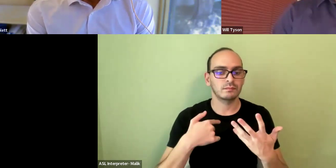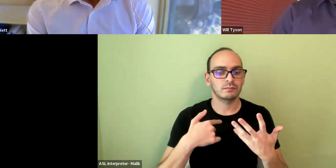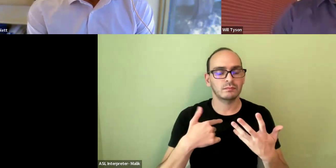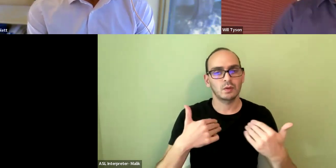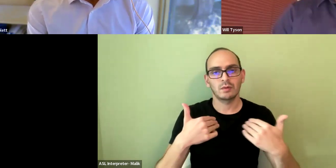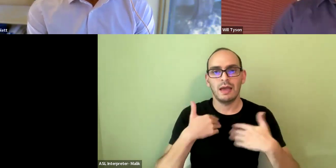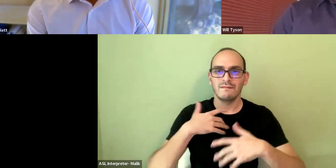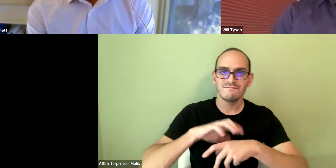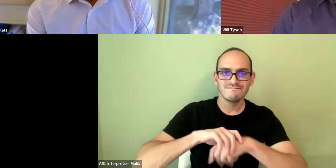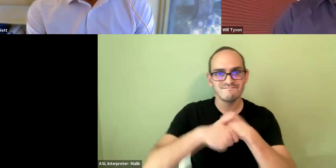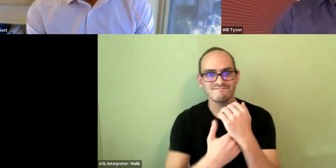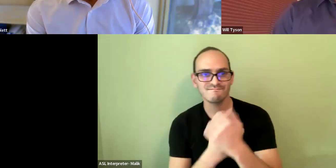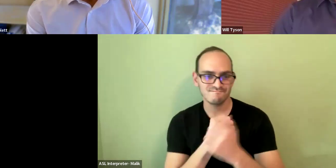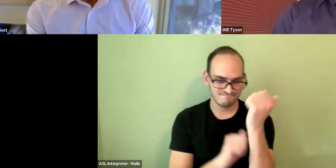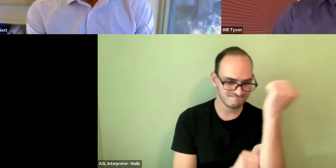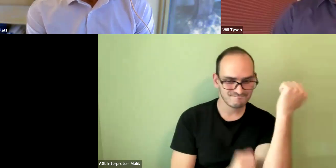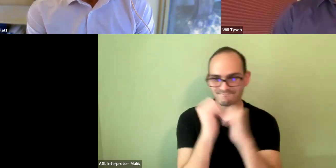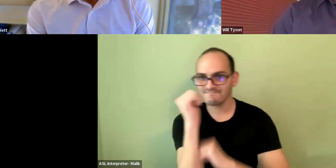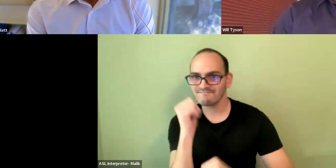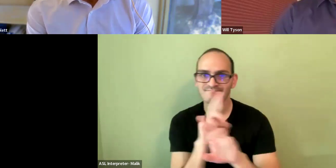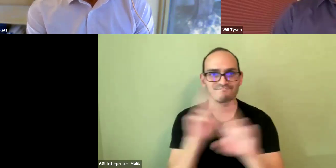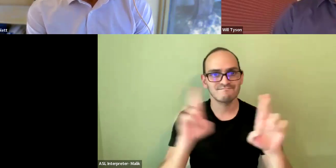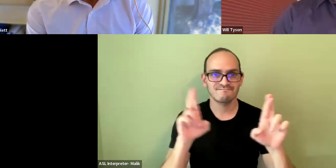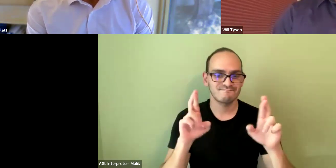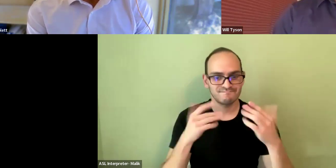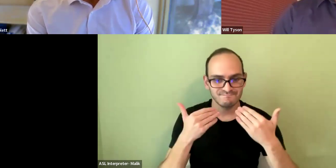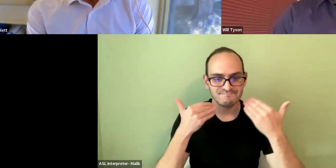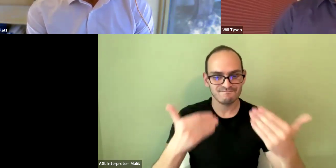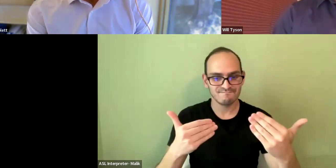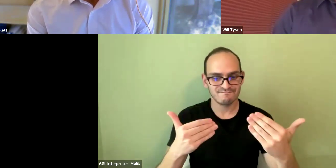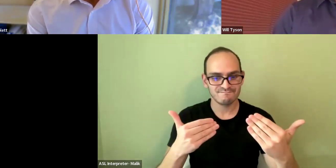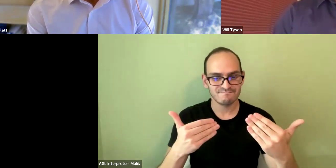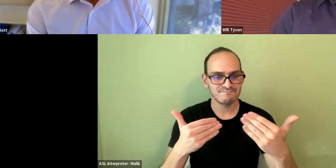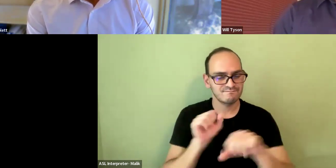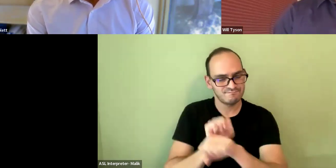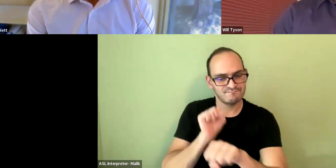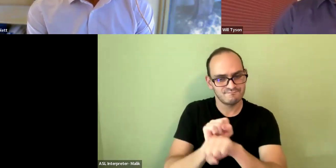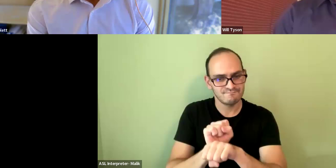sleeves rolled up and are very much in the trenches doing the work.